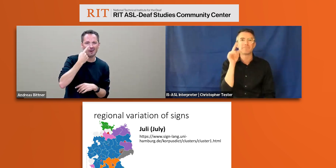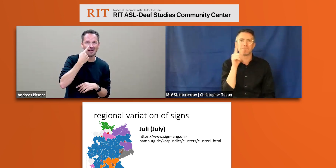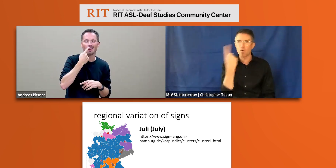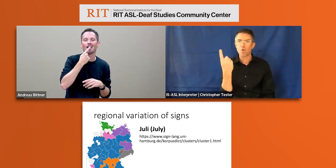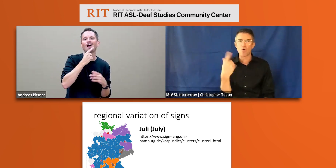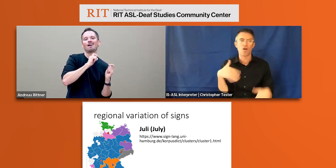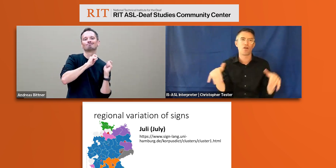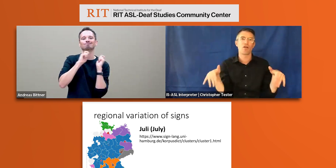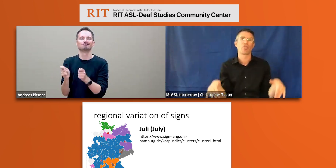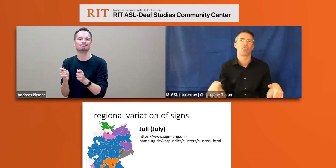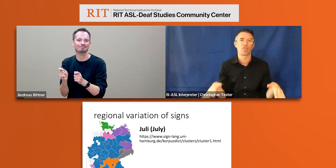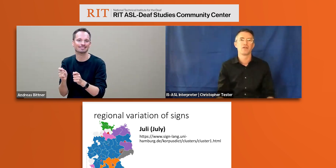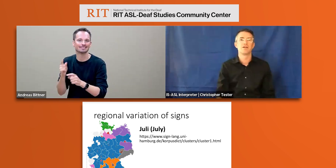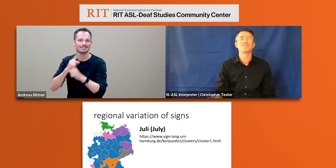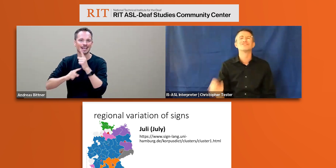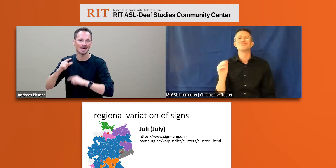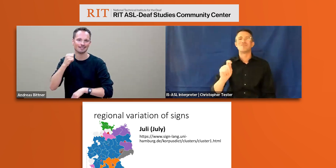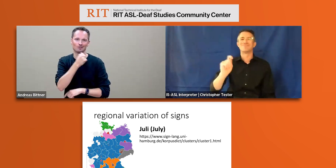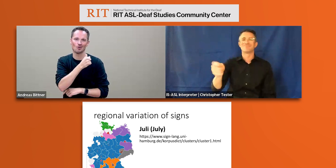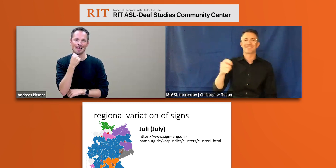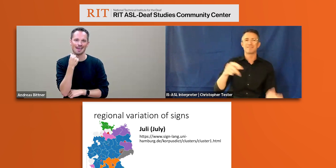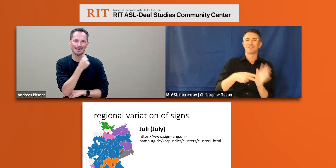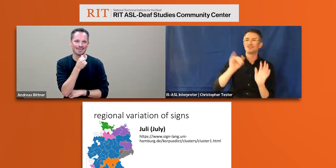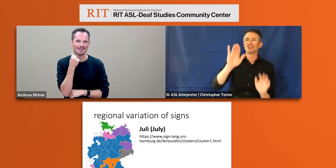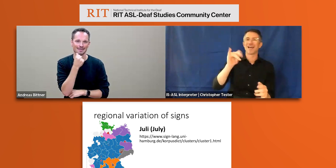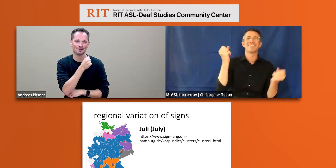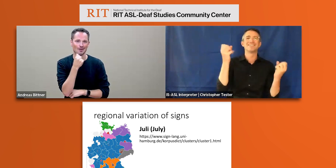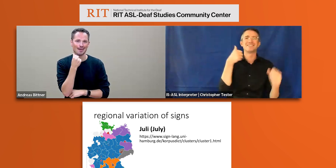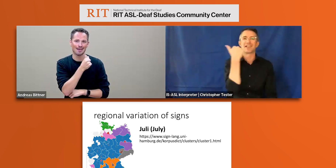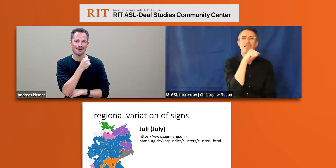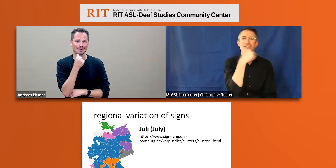So deaf kids get bored.